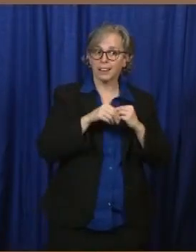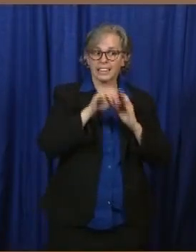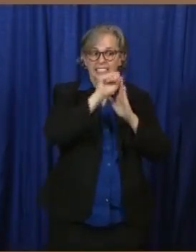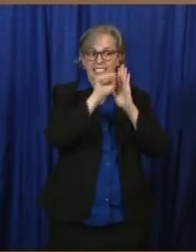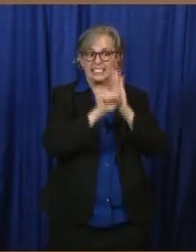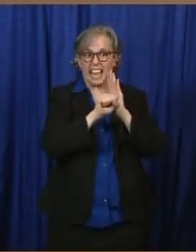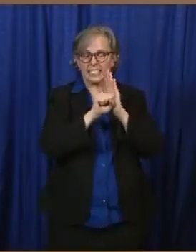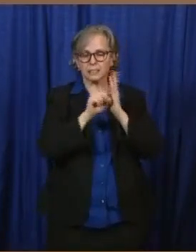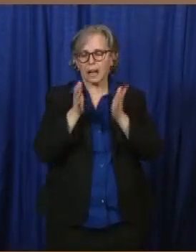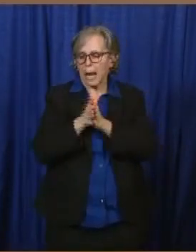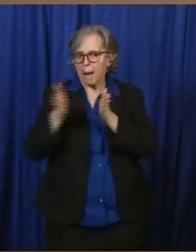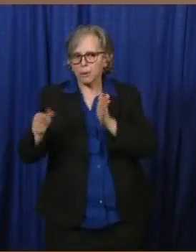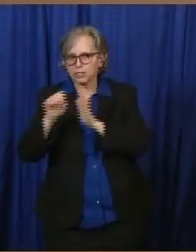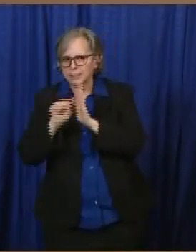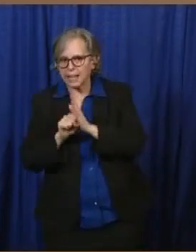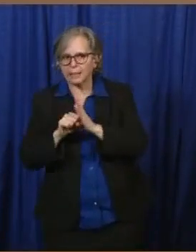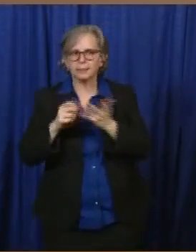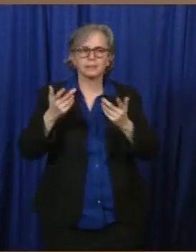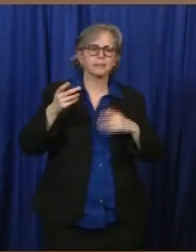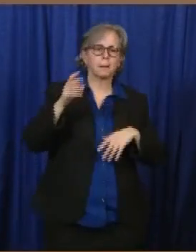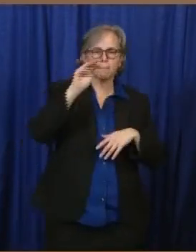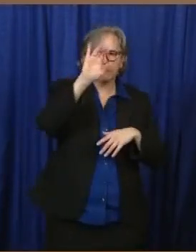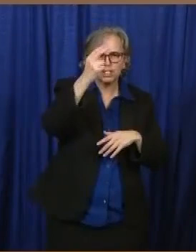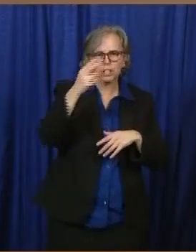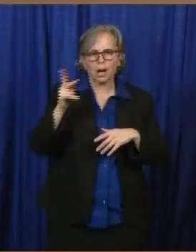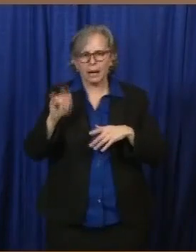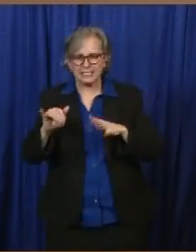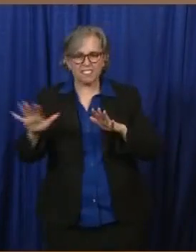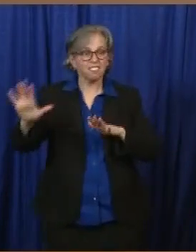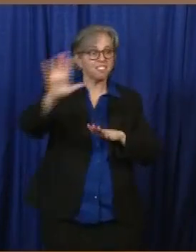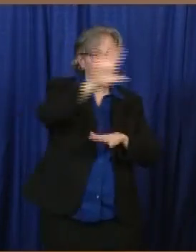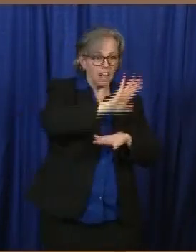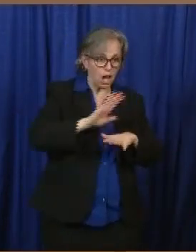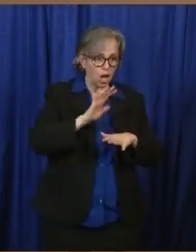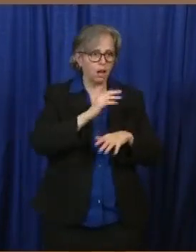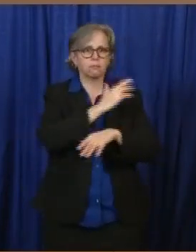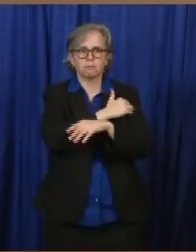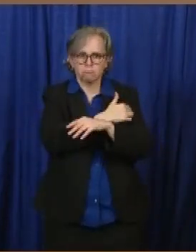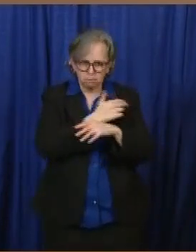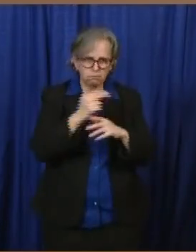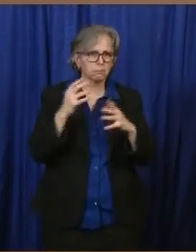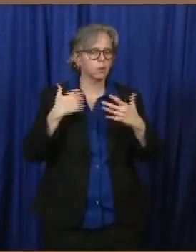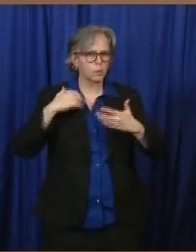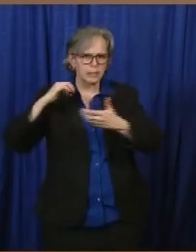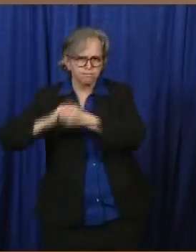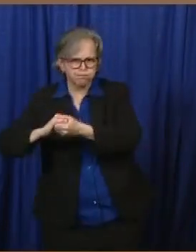SYSTEM ONE HEALTH APPROACH IN OHIO WORKING WITH OUR NEIGHBORING STATES, GOVERNORS,